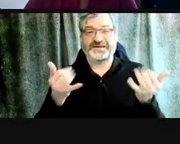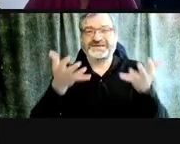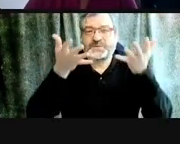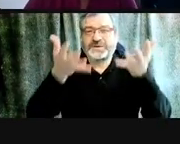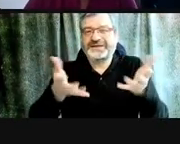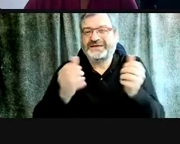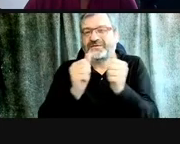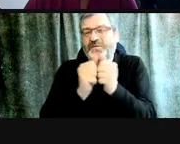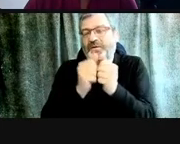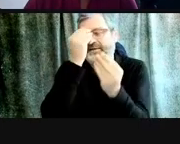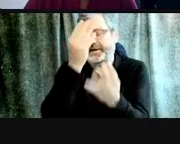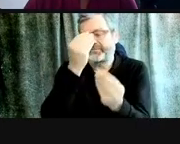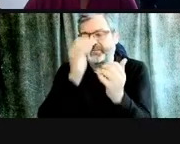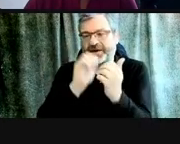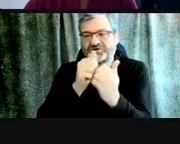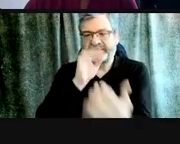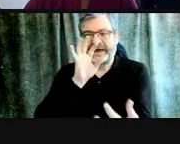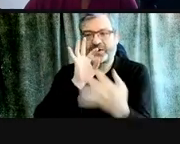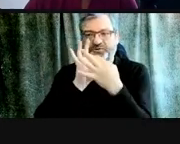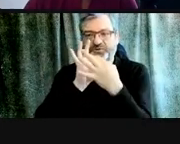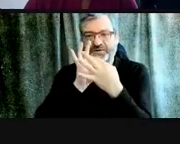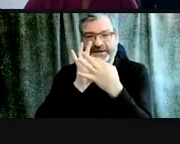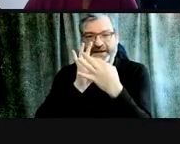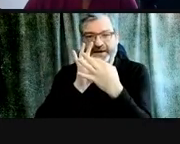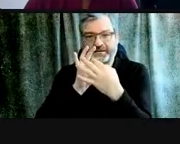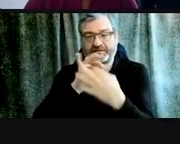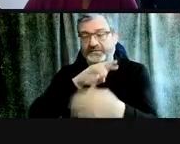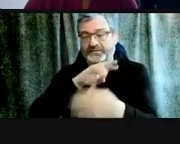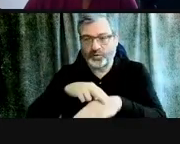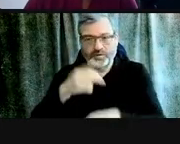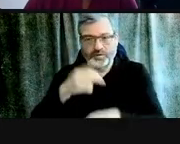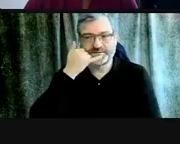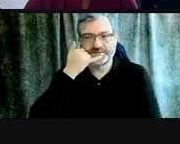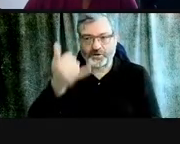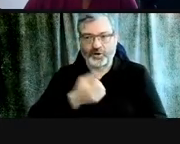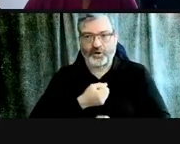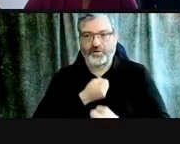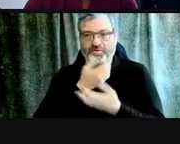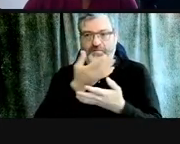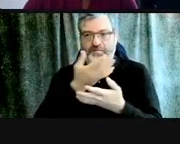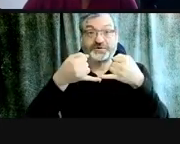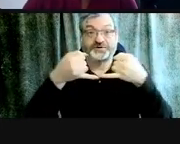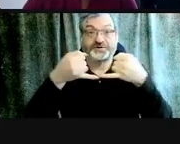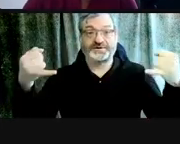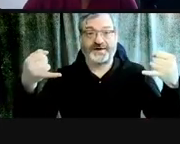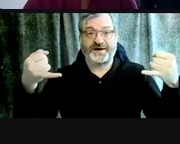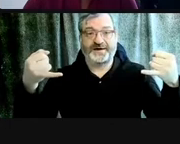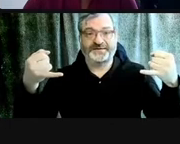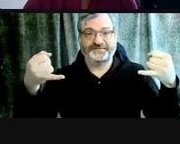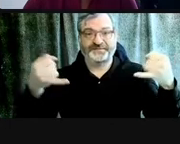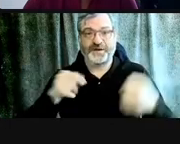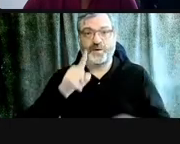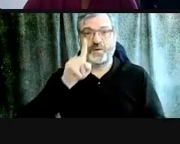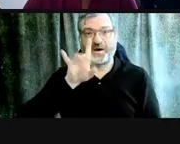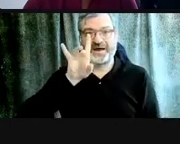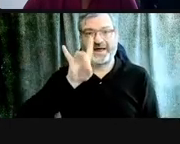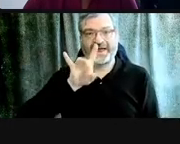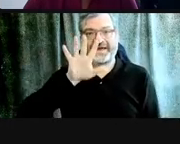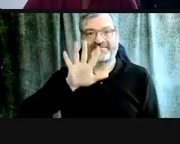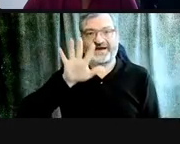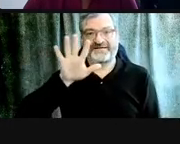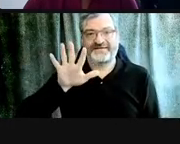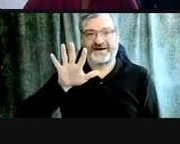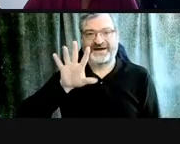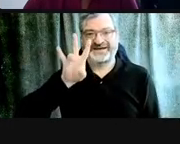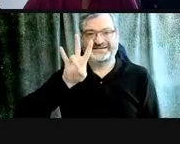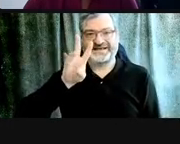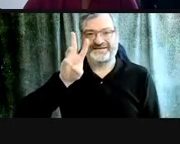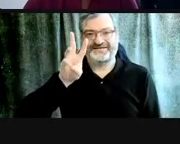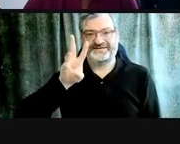Of course, you can call the Poetry line at 1855, poem RX two 1855-763-6792.